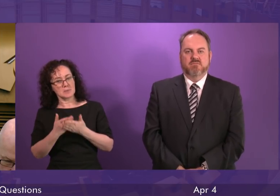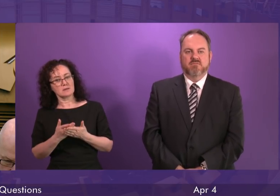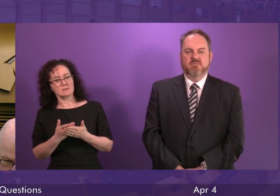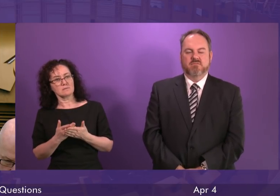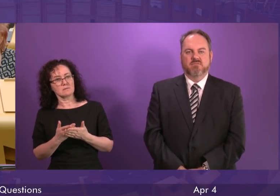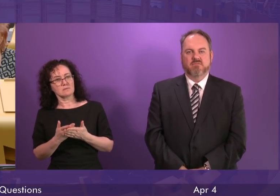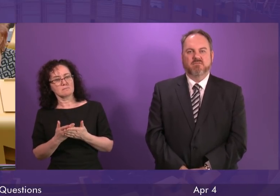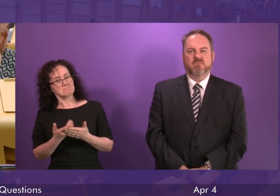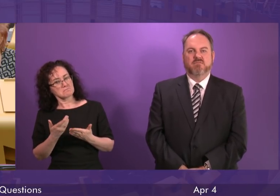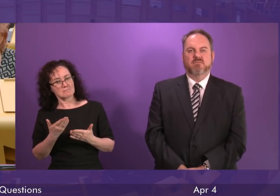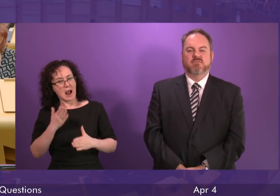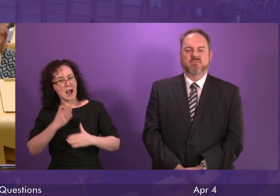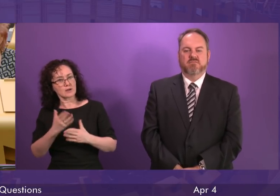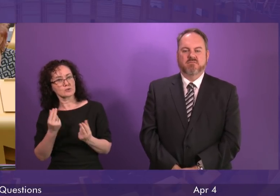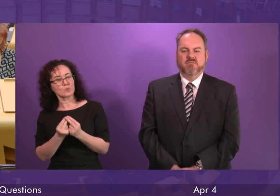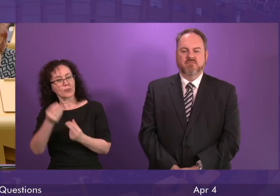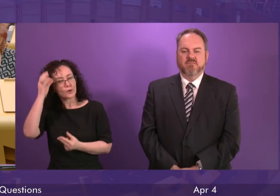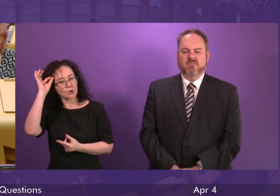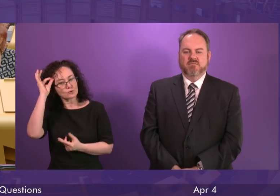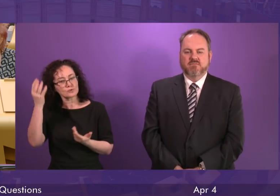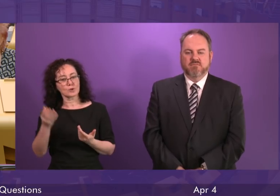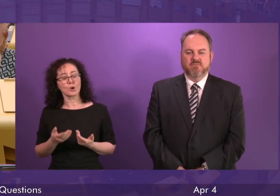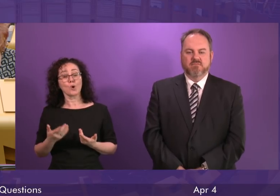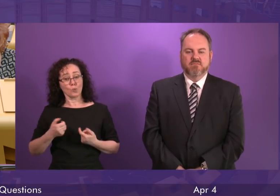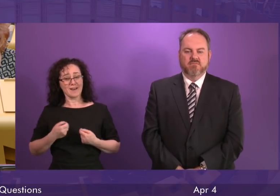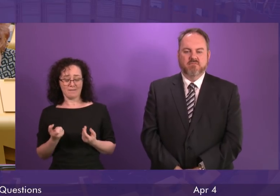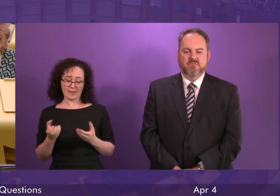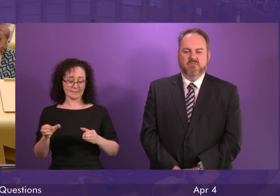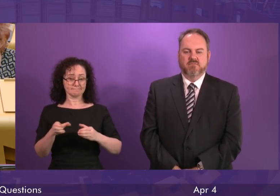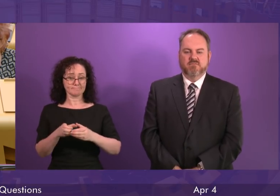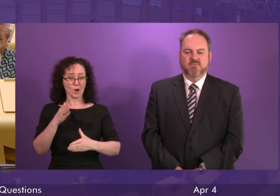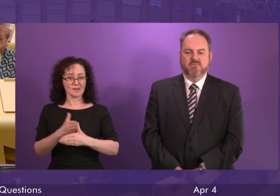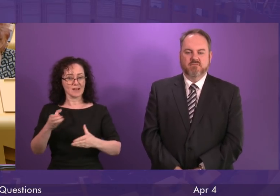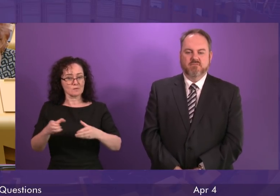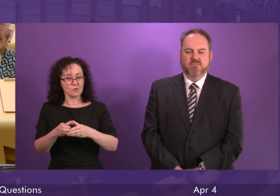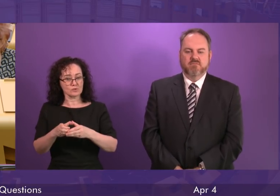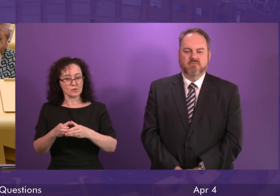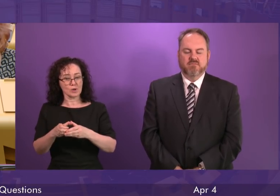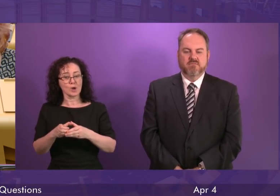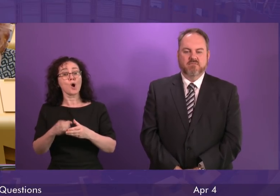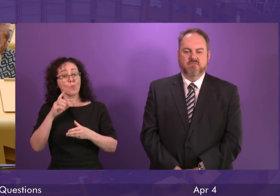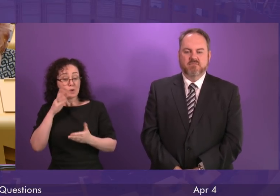We are determined to implement the recommendations that came from our task force, so that we